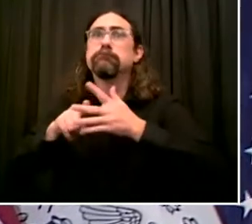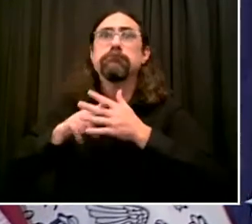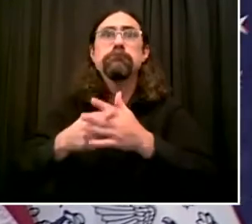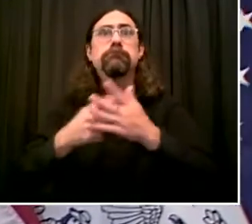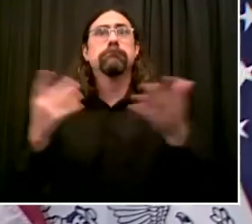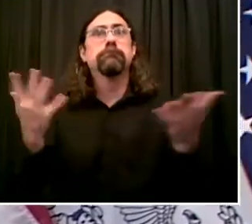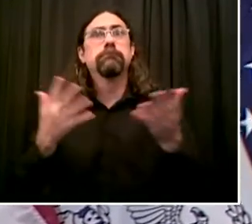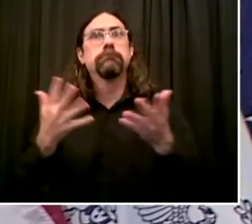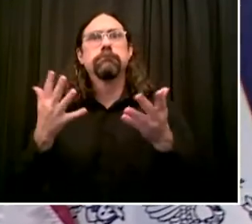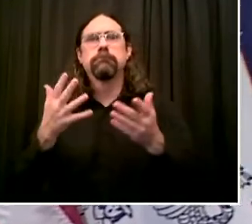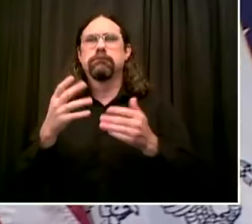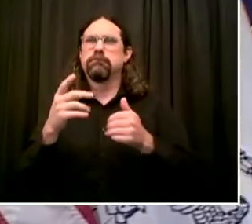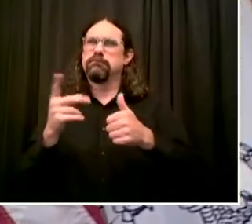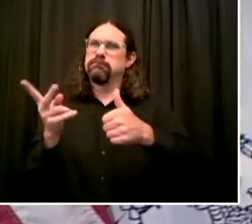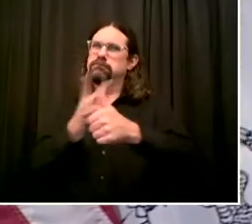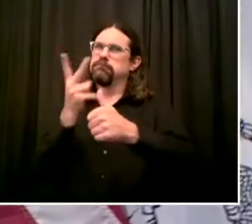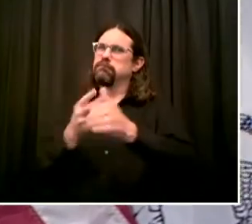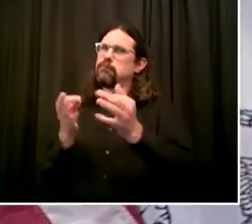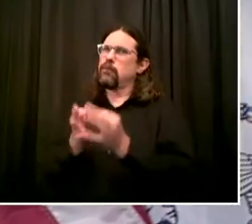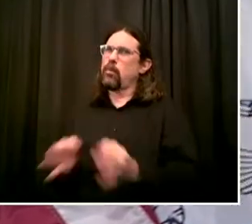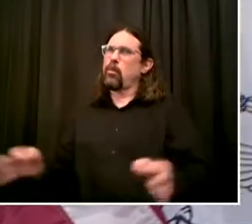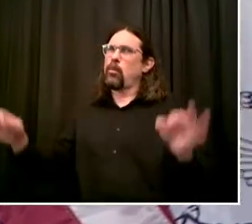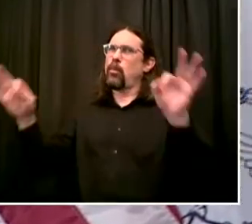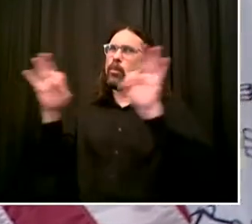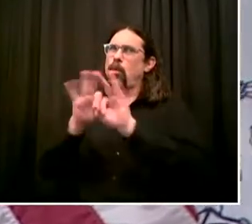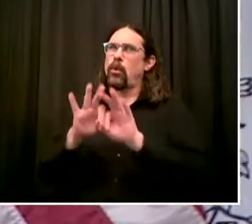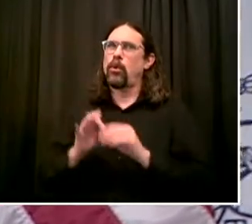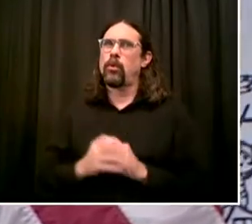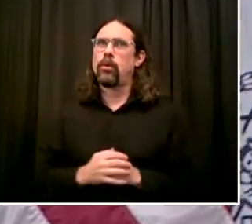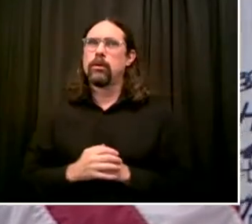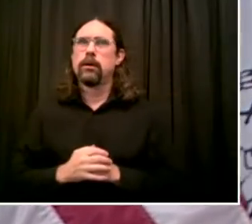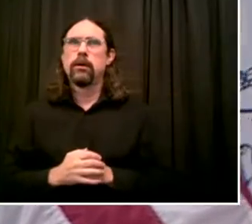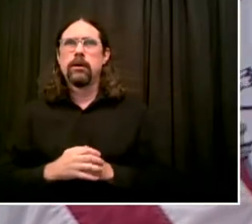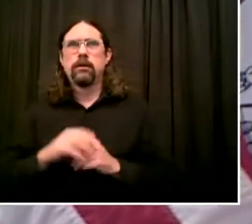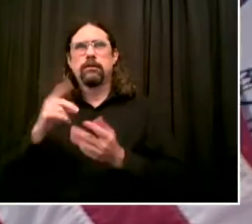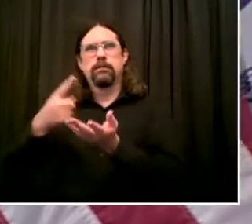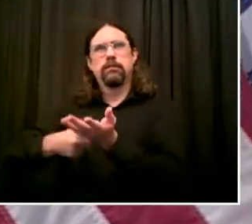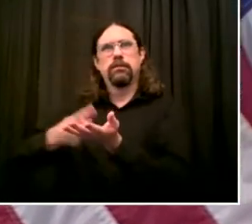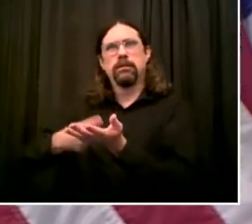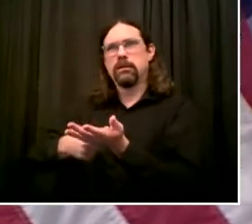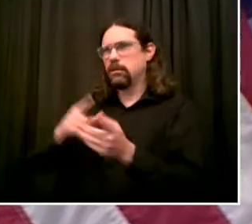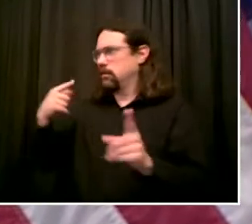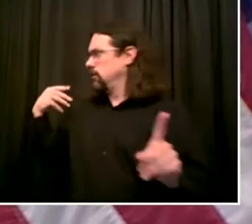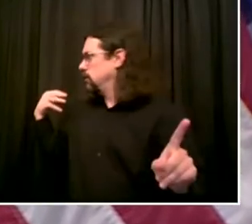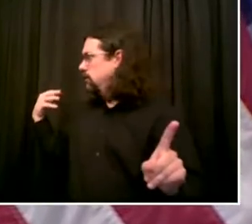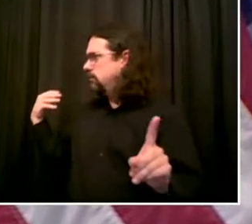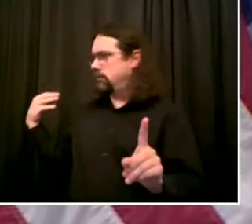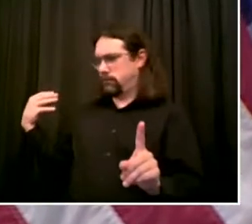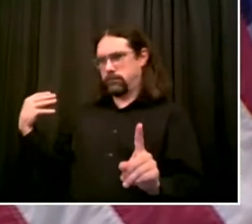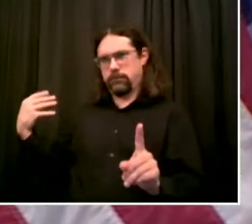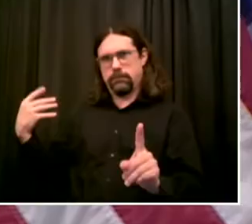START THE DAY WITH THE MOST